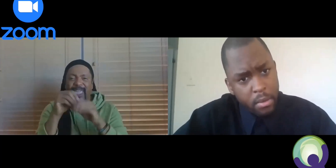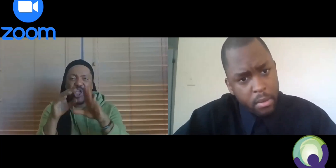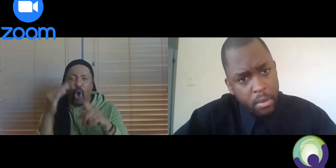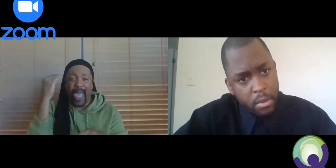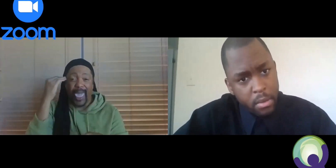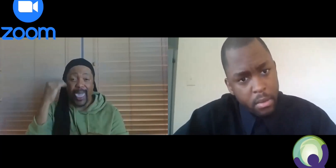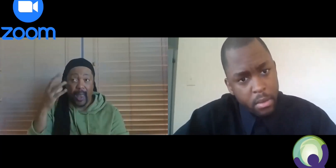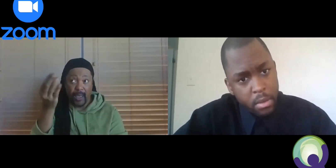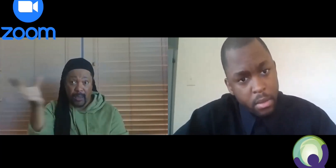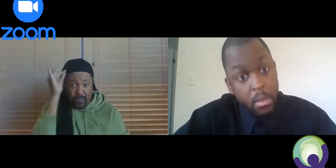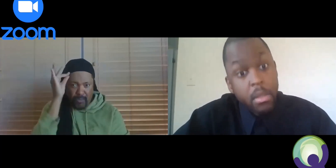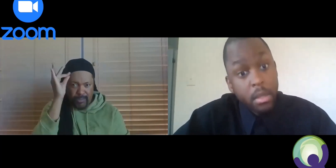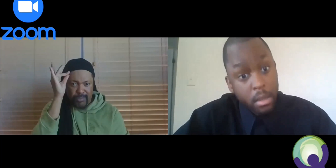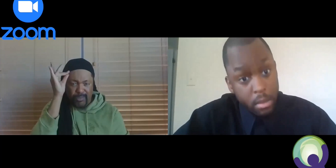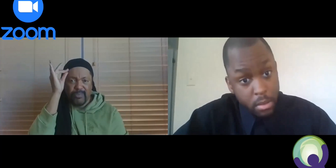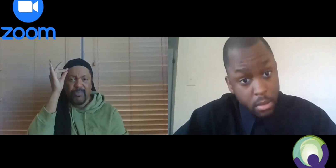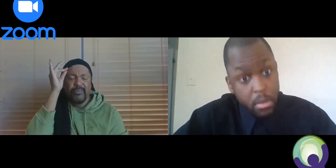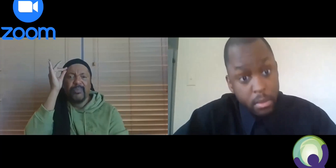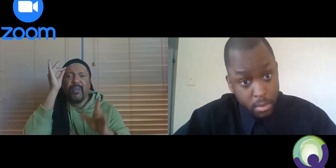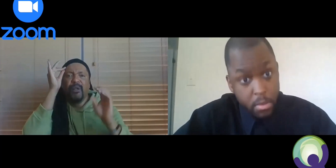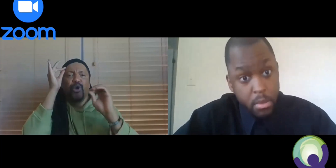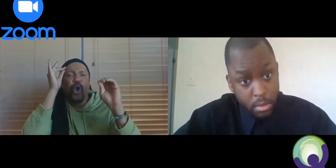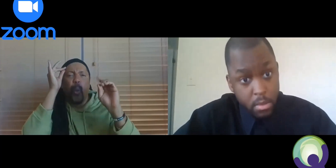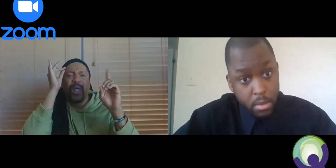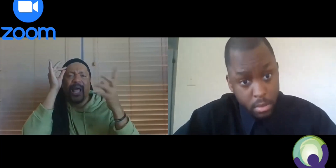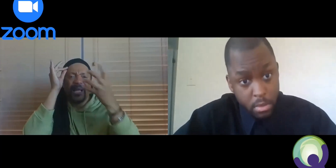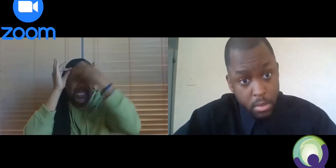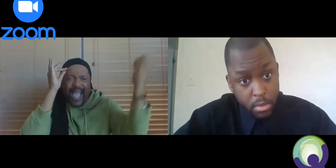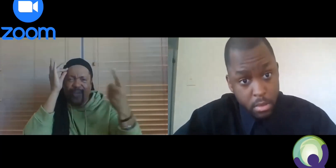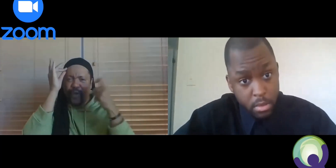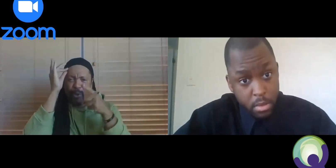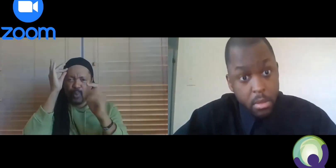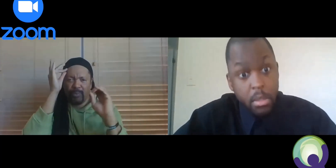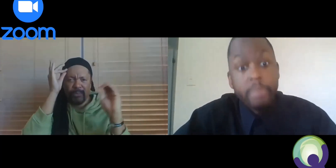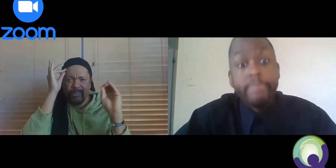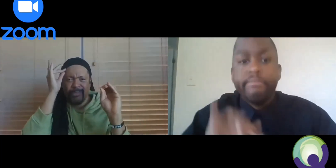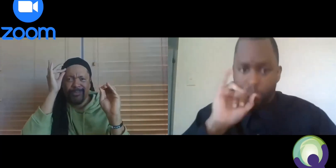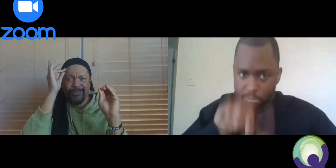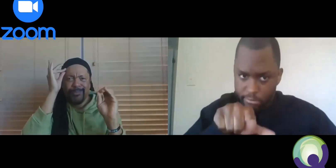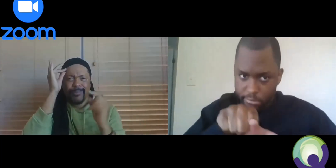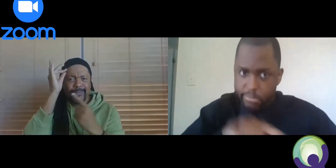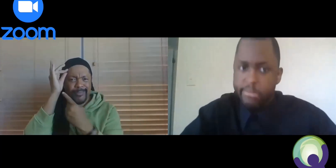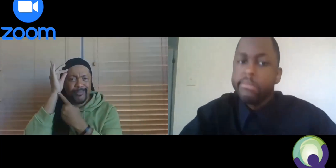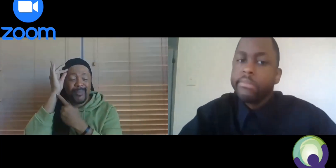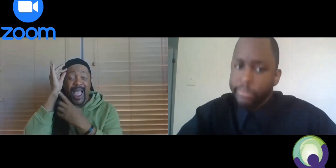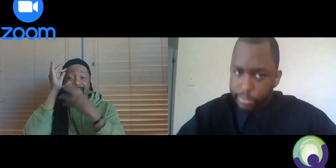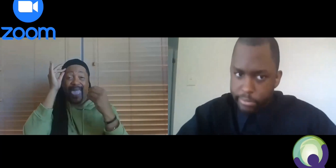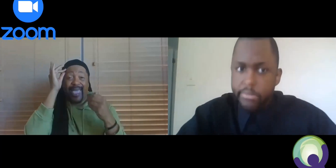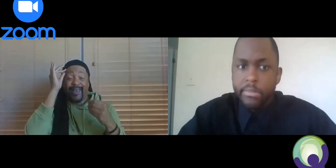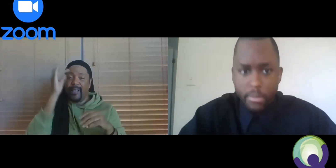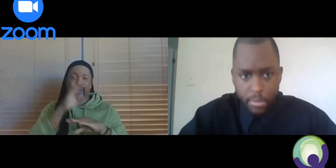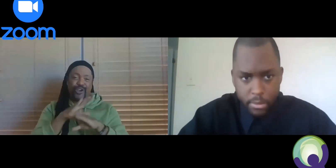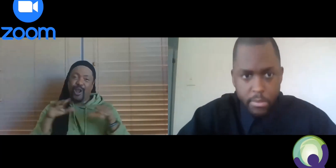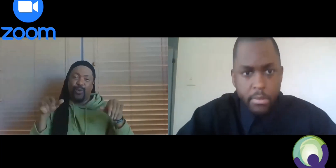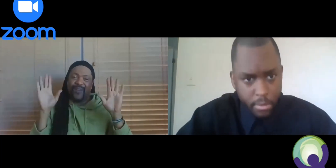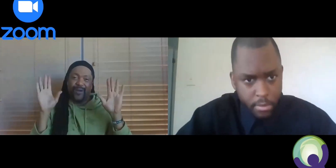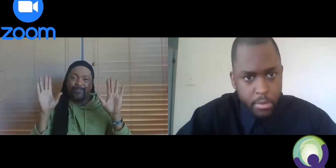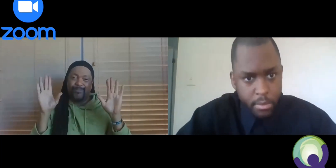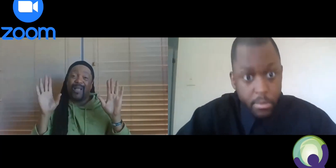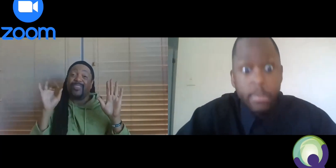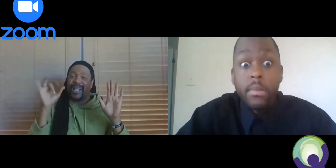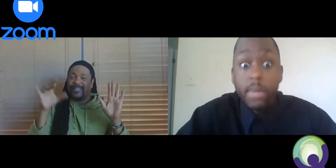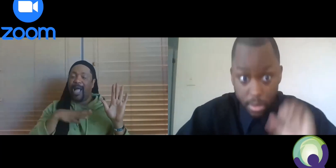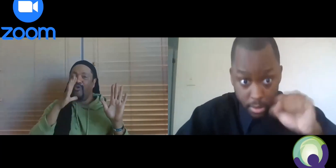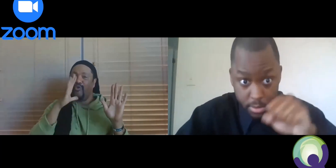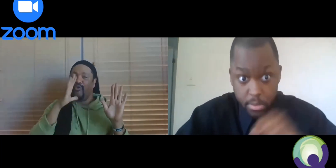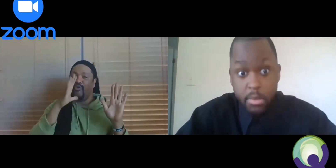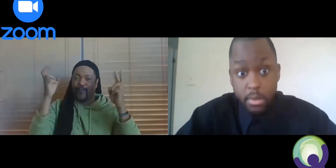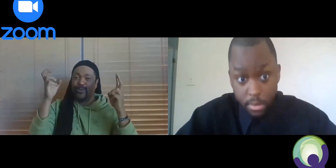“Get something in your head and no one can take it from you!”. And, don’t give up. She